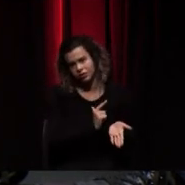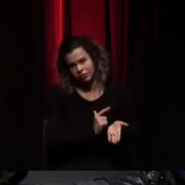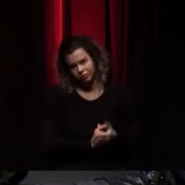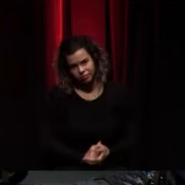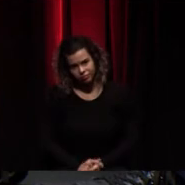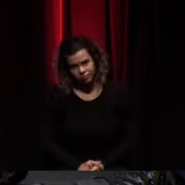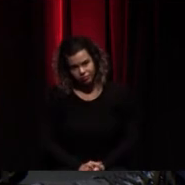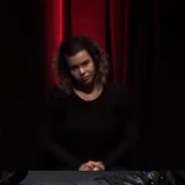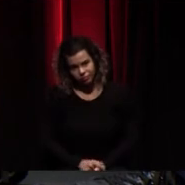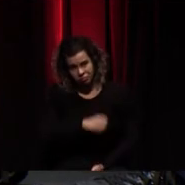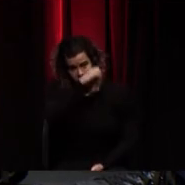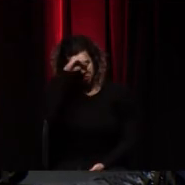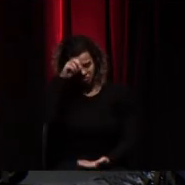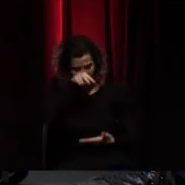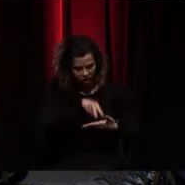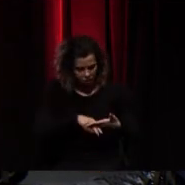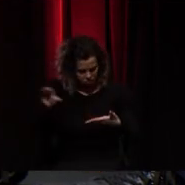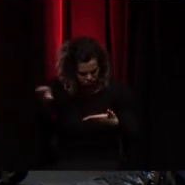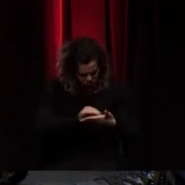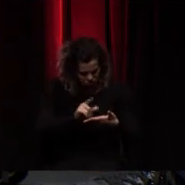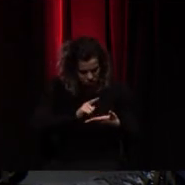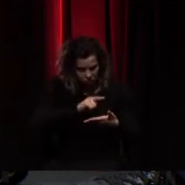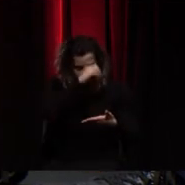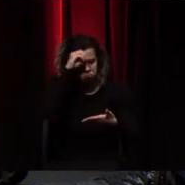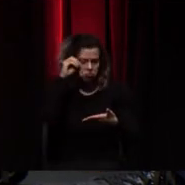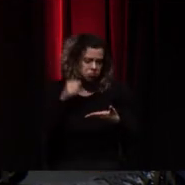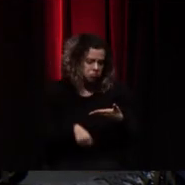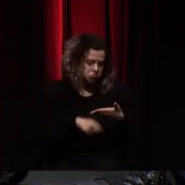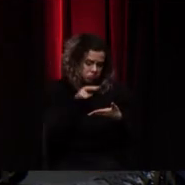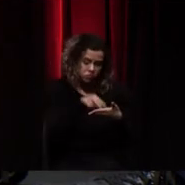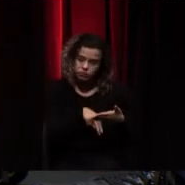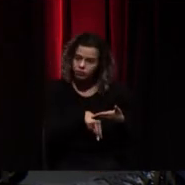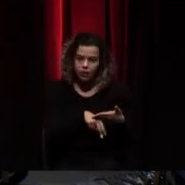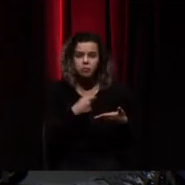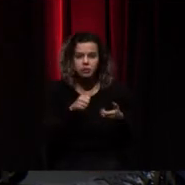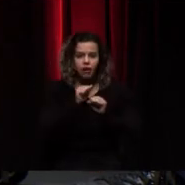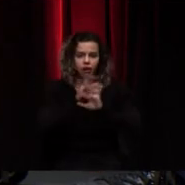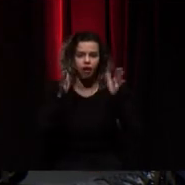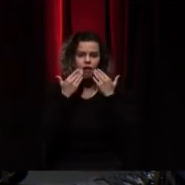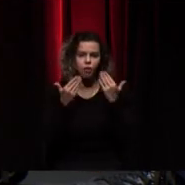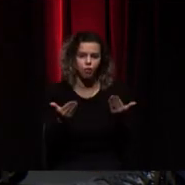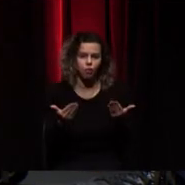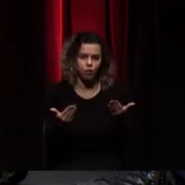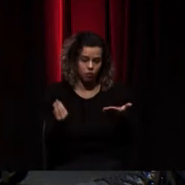The principle of transparency needs to be present